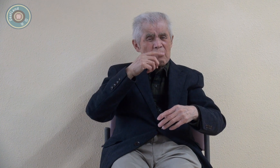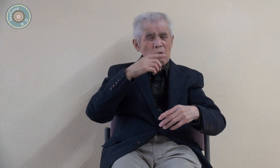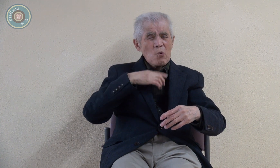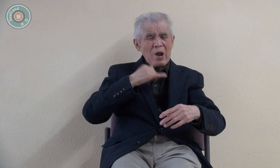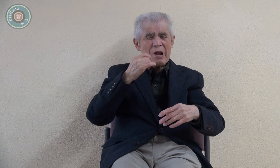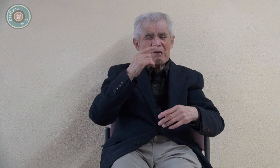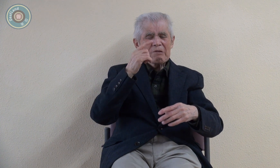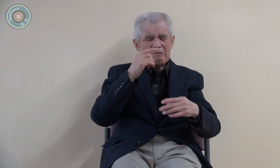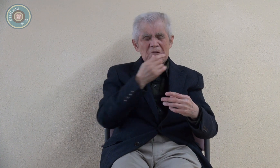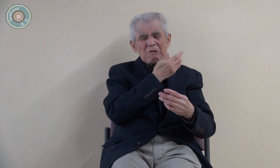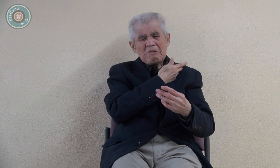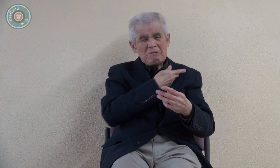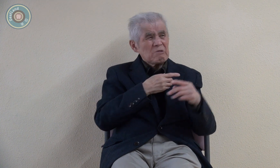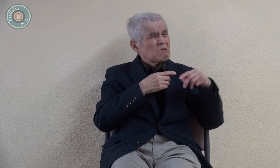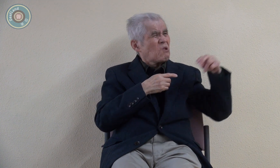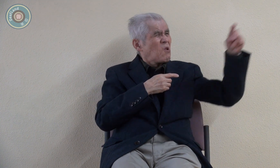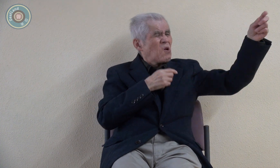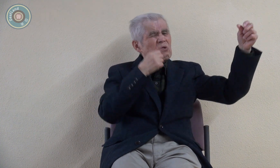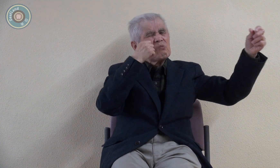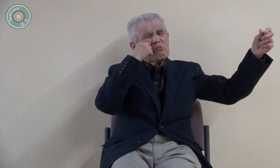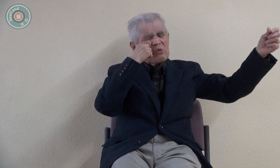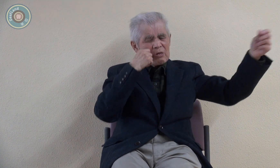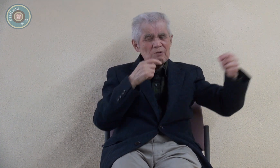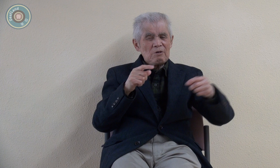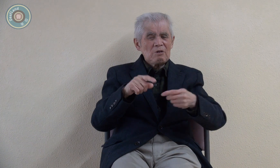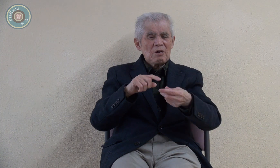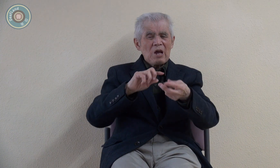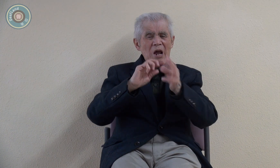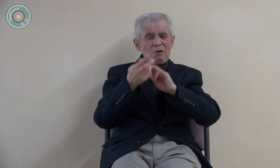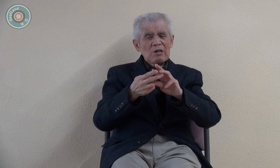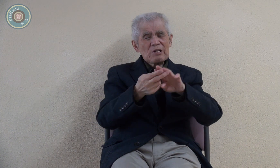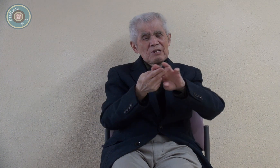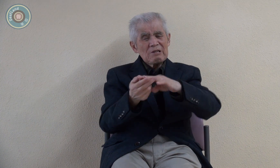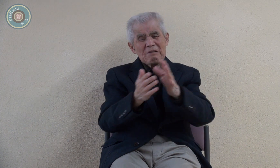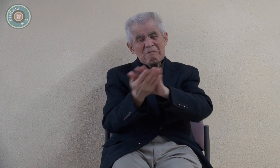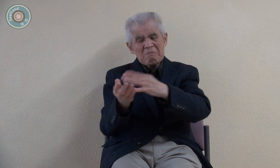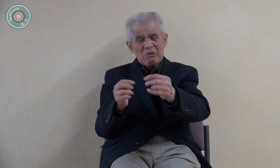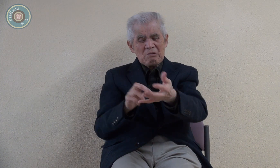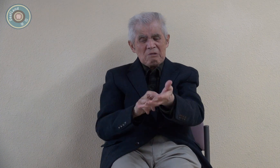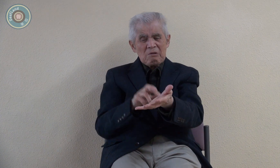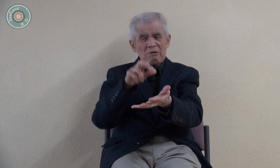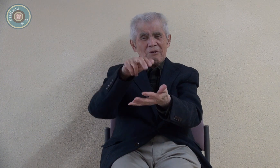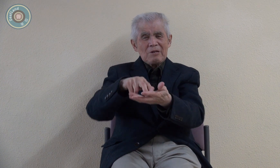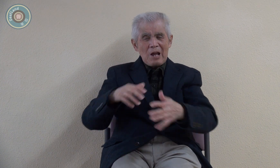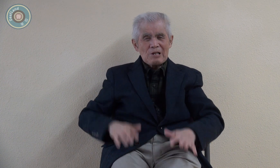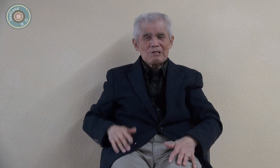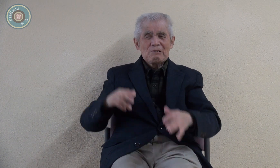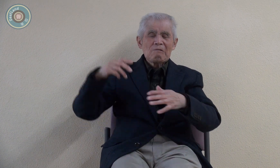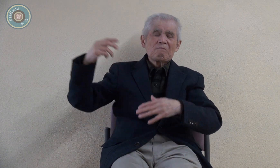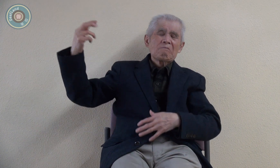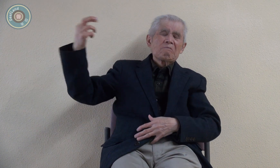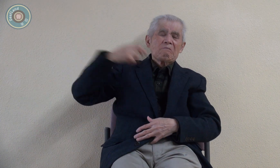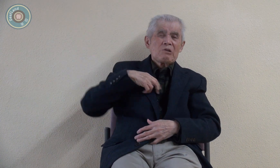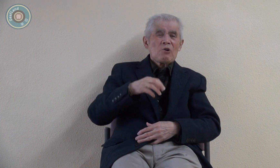To get to the hospital we had to cross this bridge It meant walking on the dead bodies